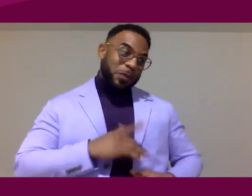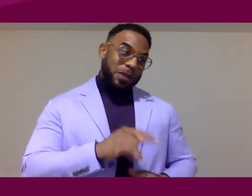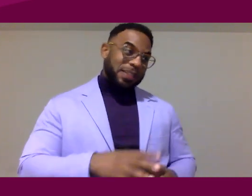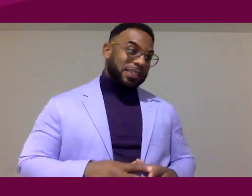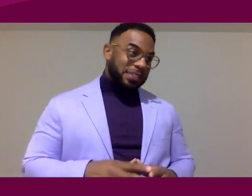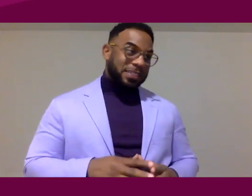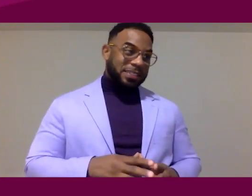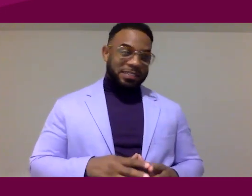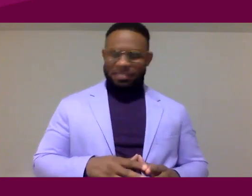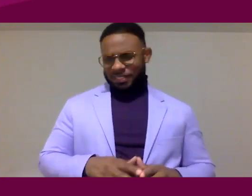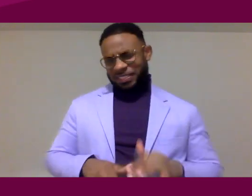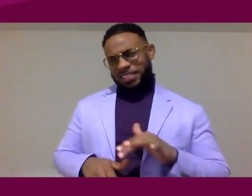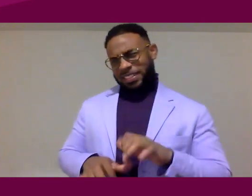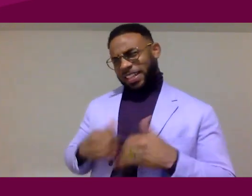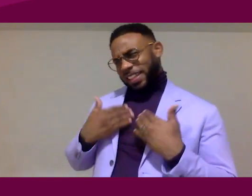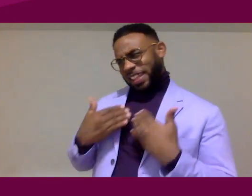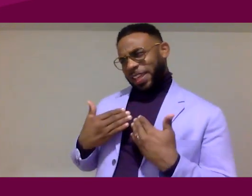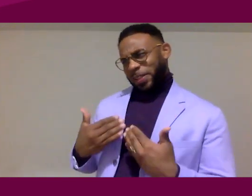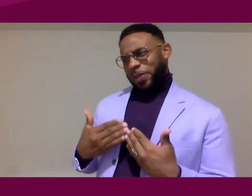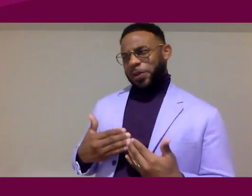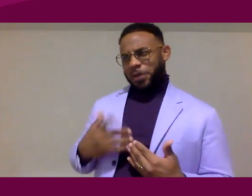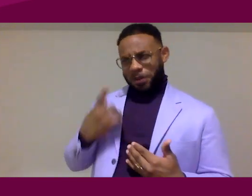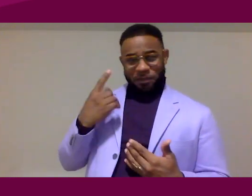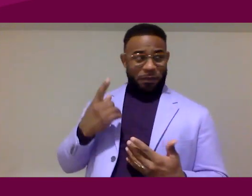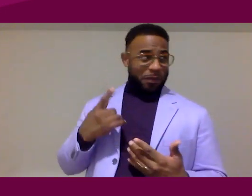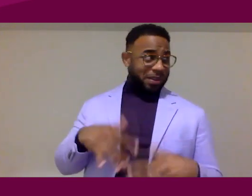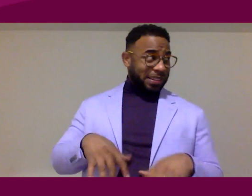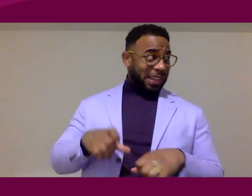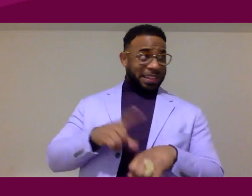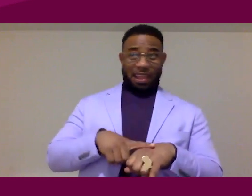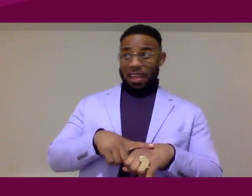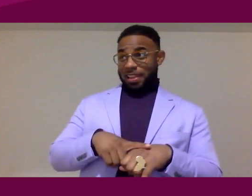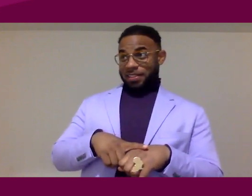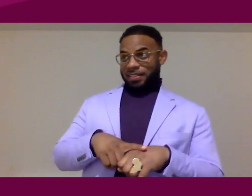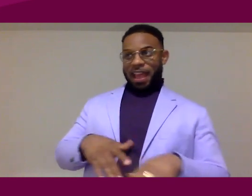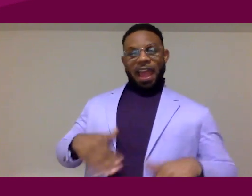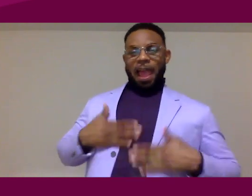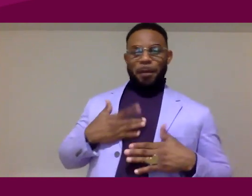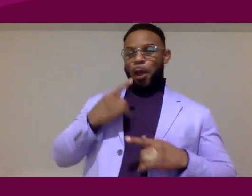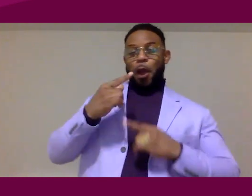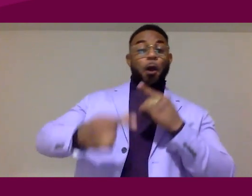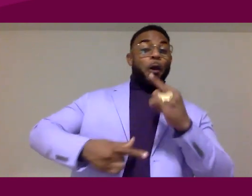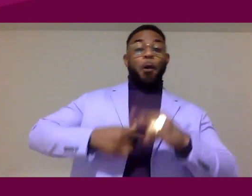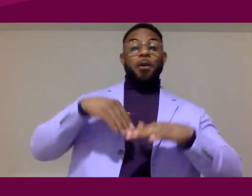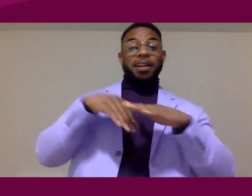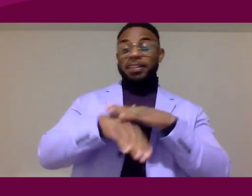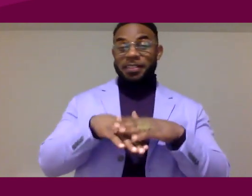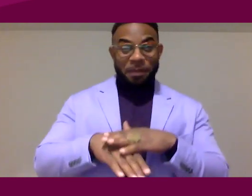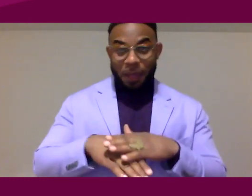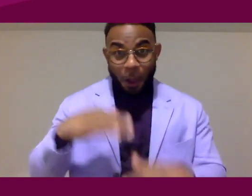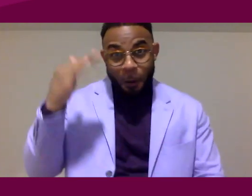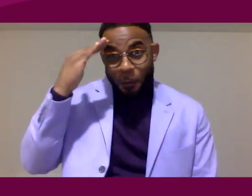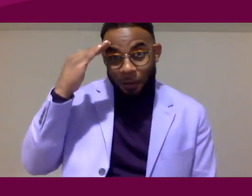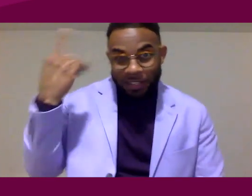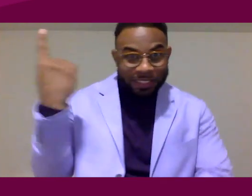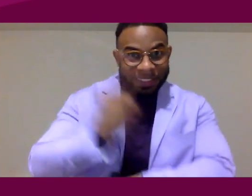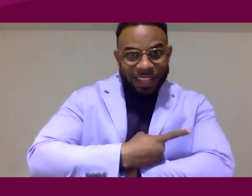Kat Zigmont: Yeah. Thank you for taking the time and happy Global Accessibility Awareness Day. This transcript was exported on May 12, 2023 - view latest version here.